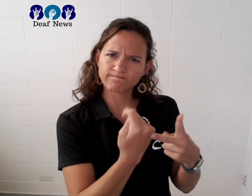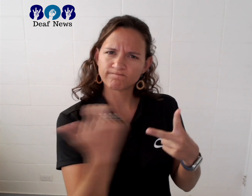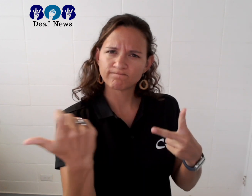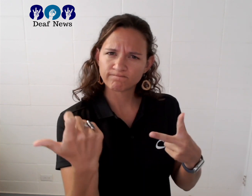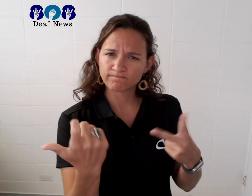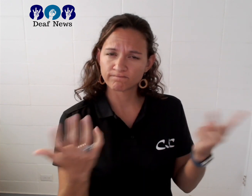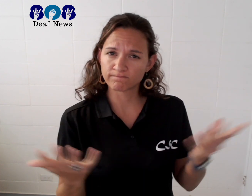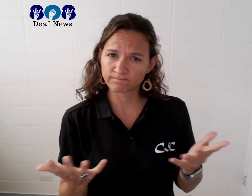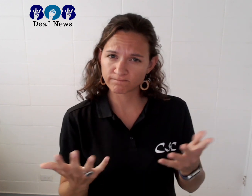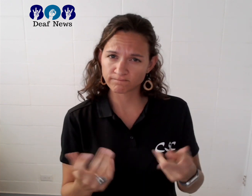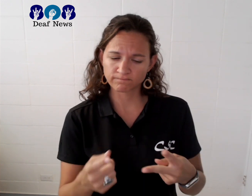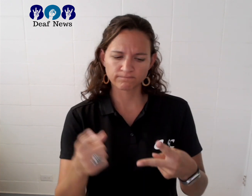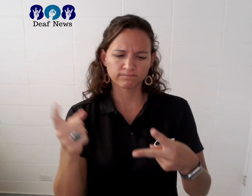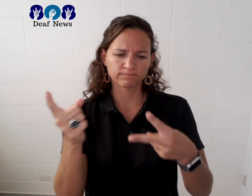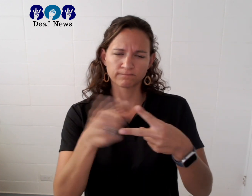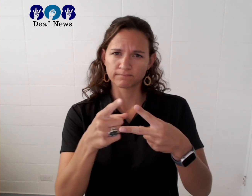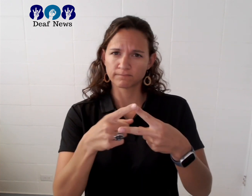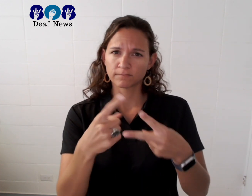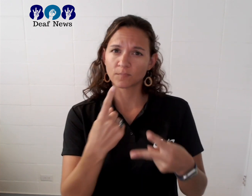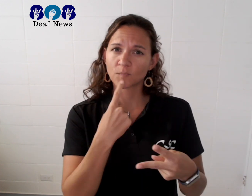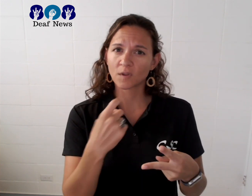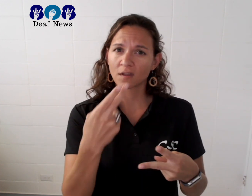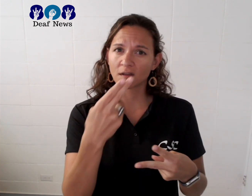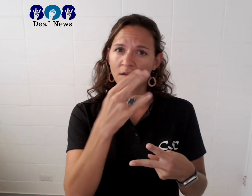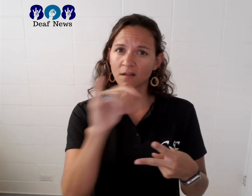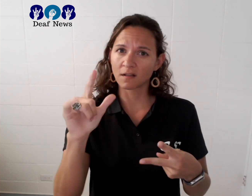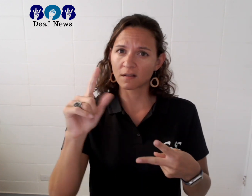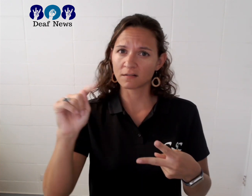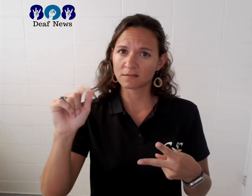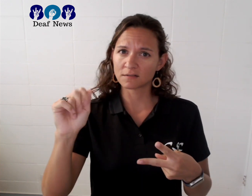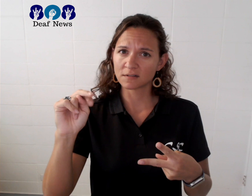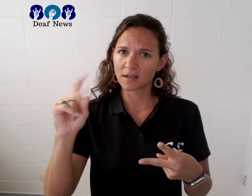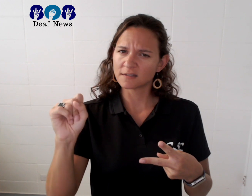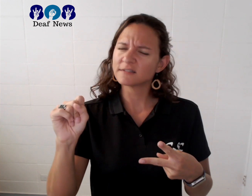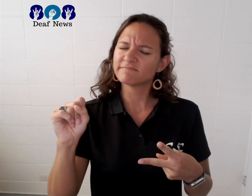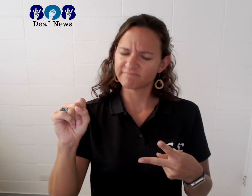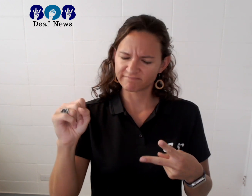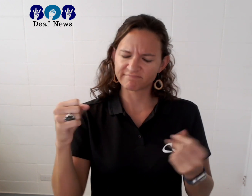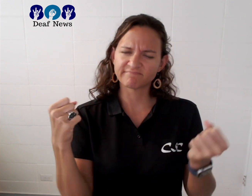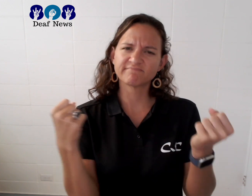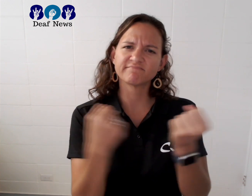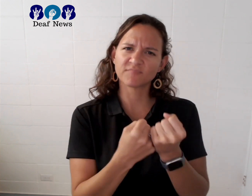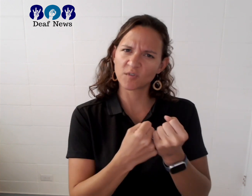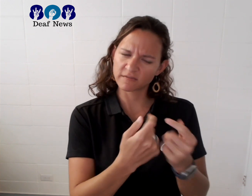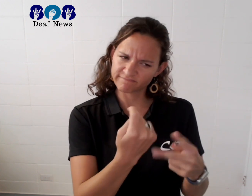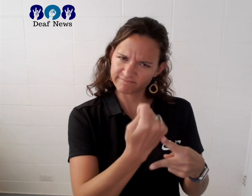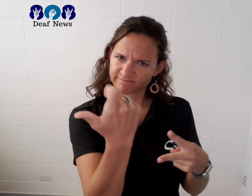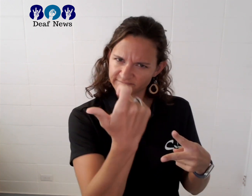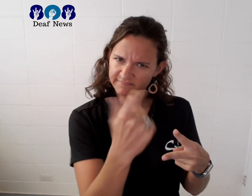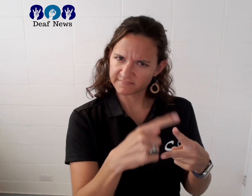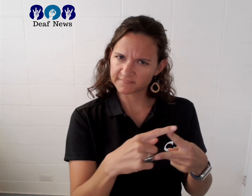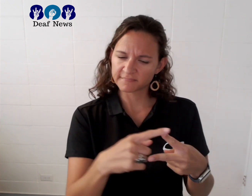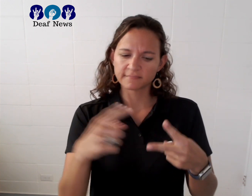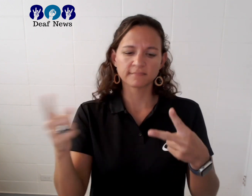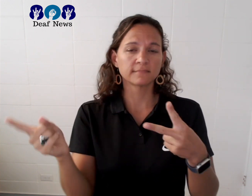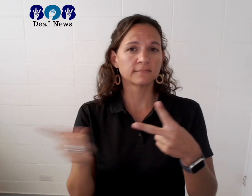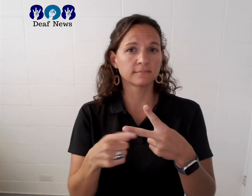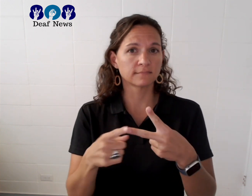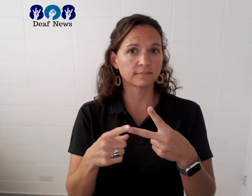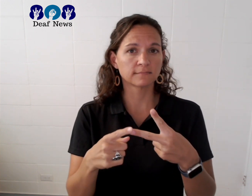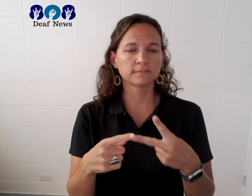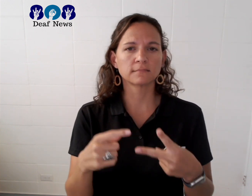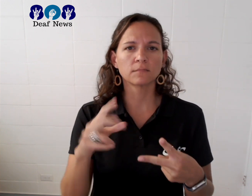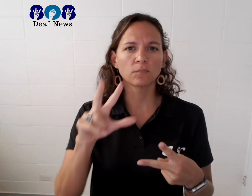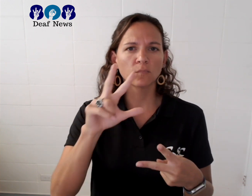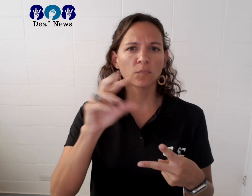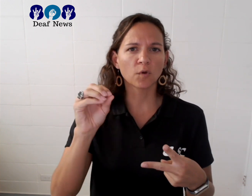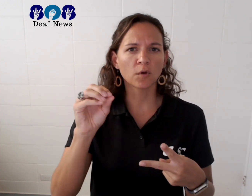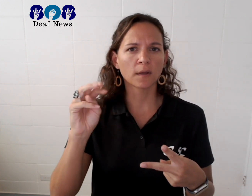in eliminating. One is the Red Hill tanks. He supports refueling those tanks. The second item is